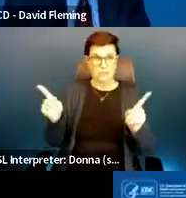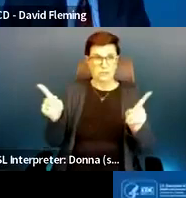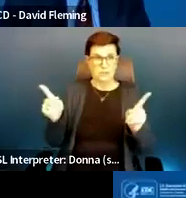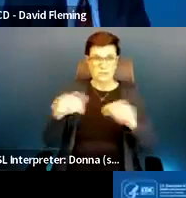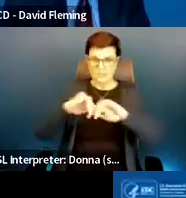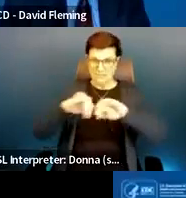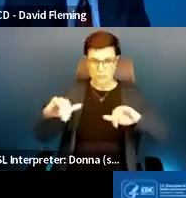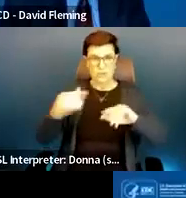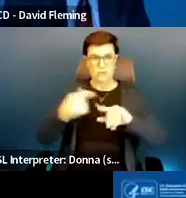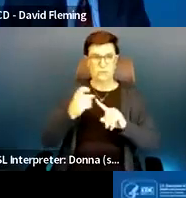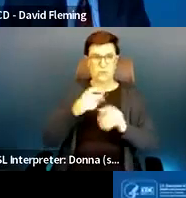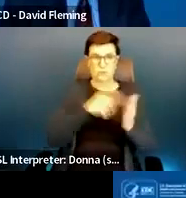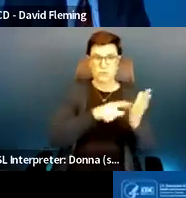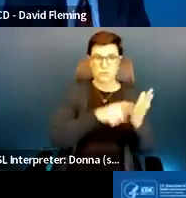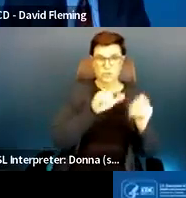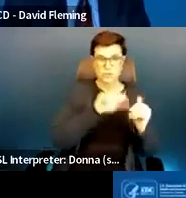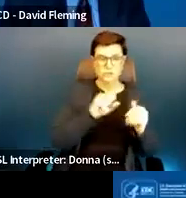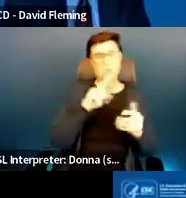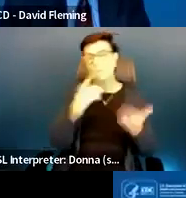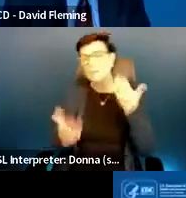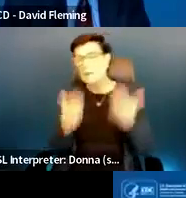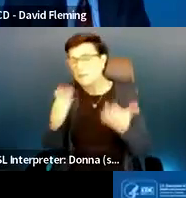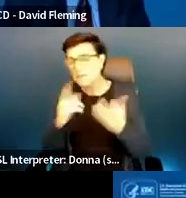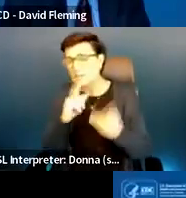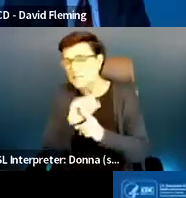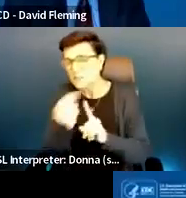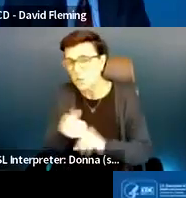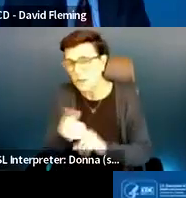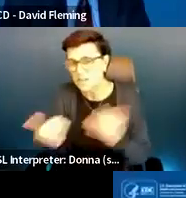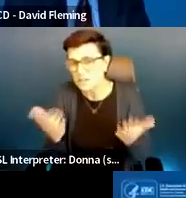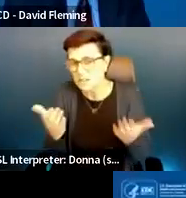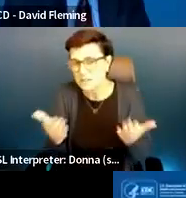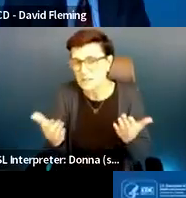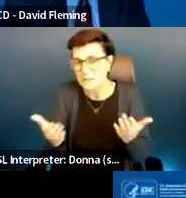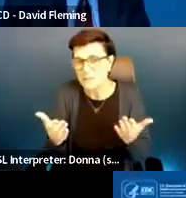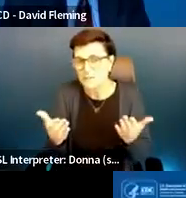So there may be situations where you can't have full separation.